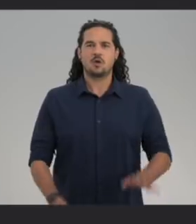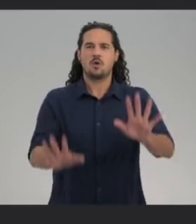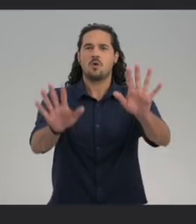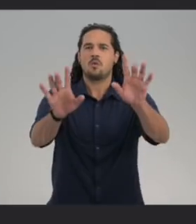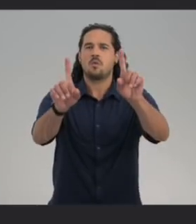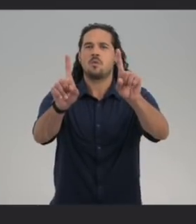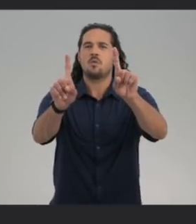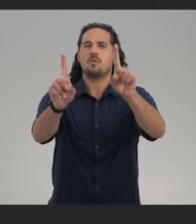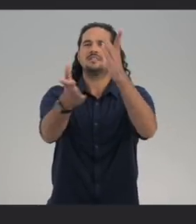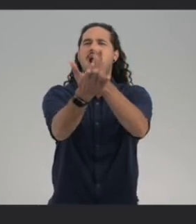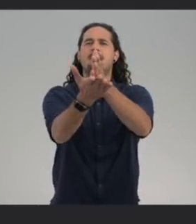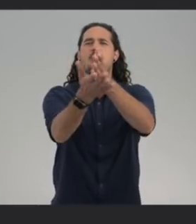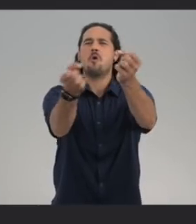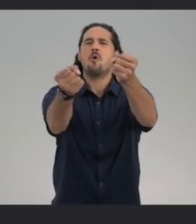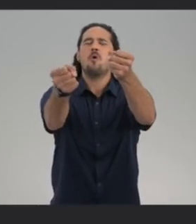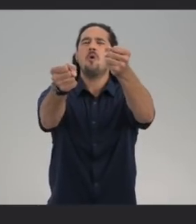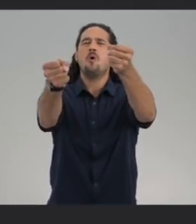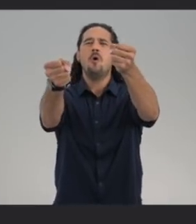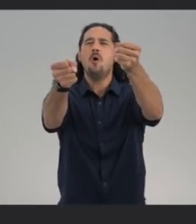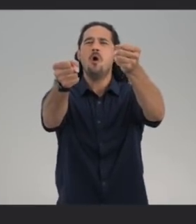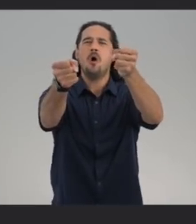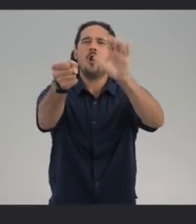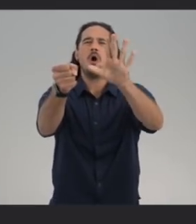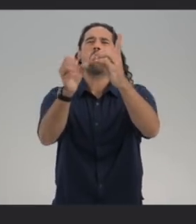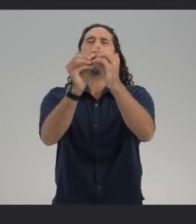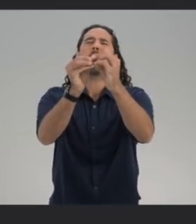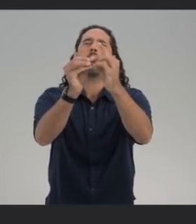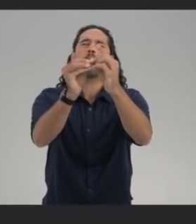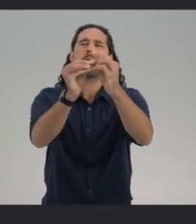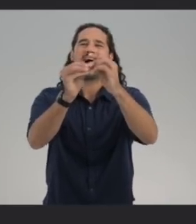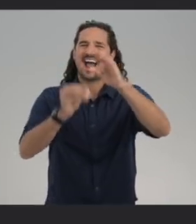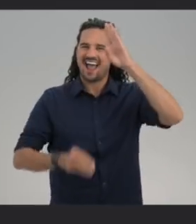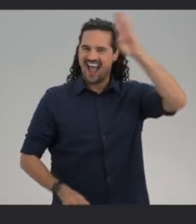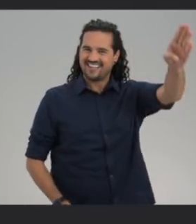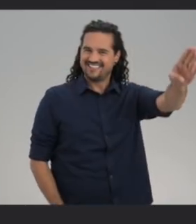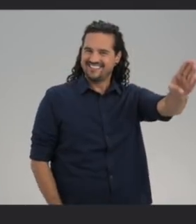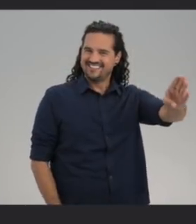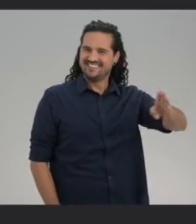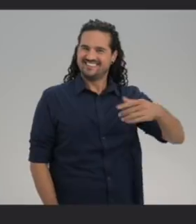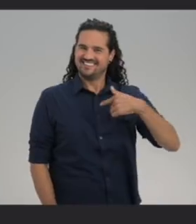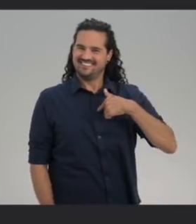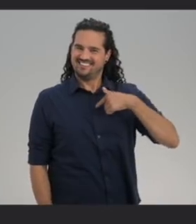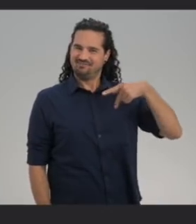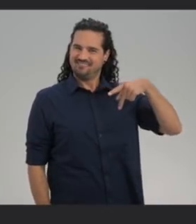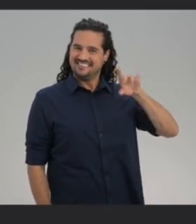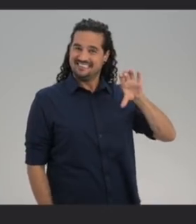Uh... [stammers] Stop! Hang on. Wait. One more thing. Hi, I'm a PC.